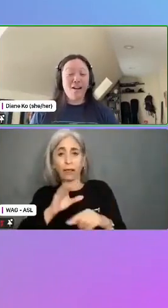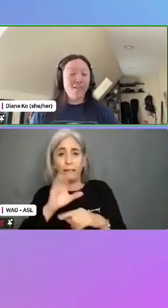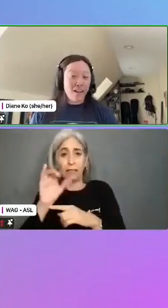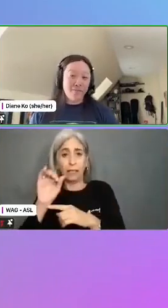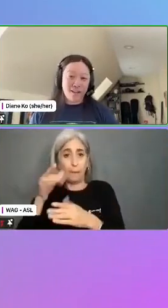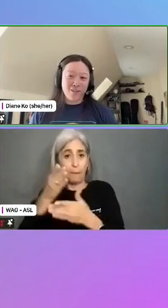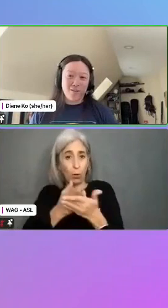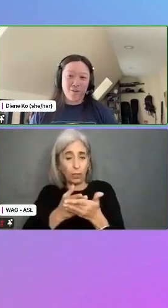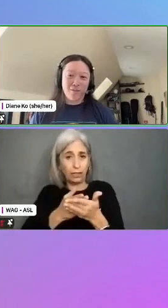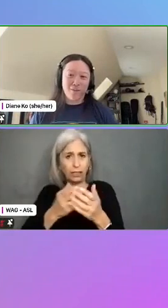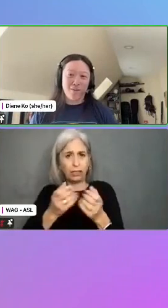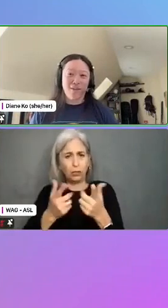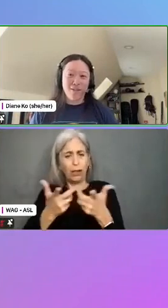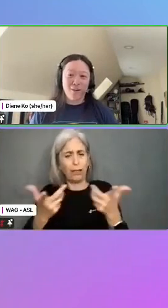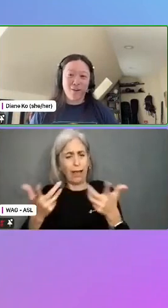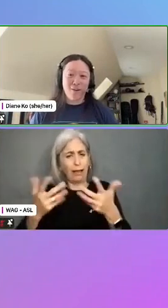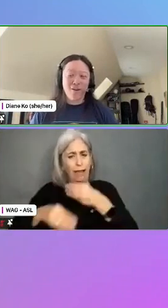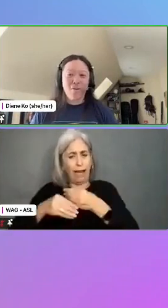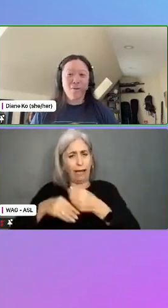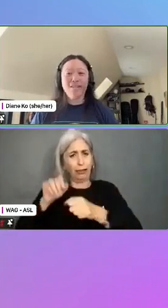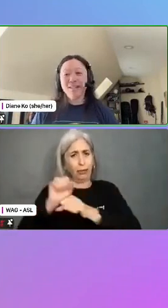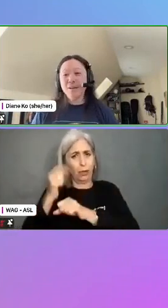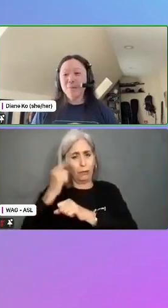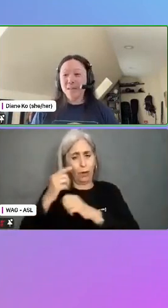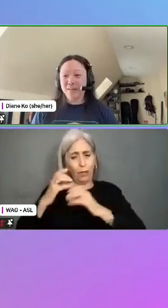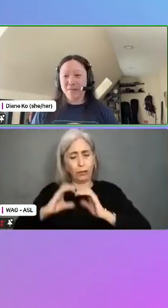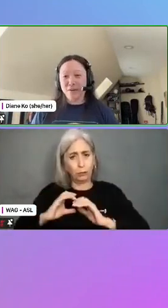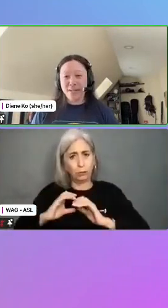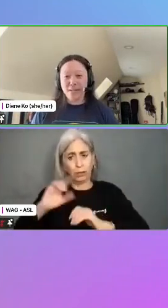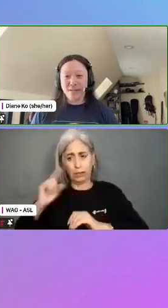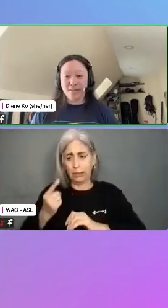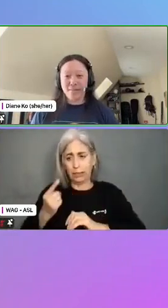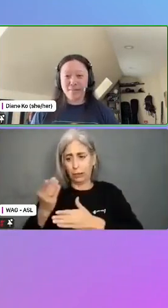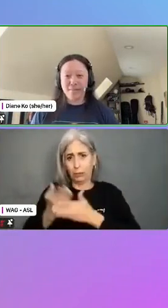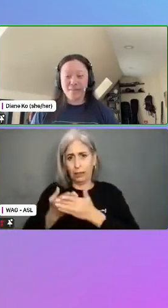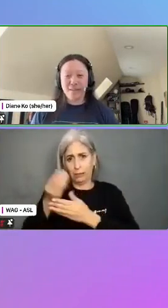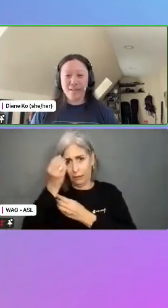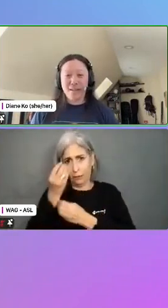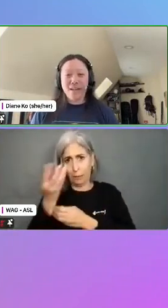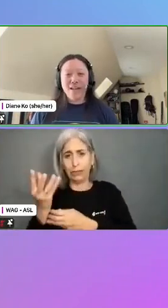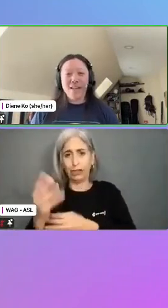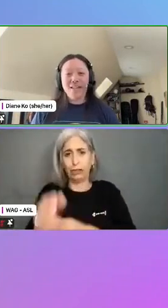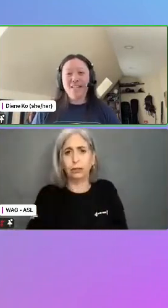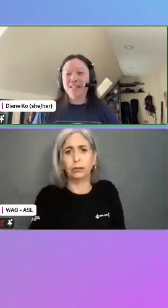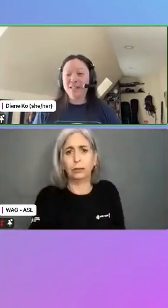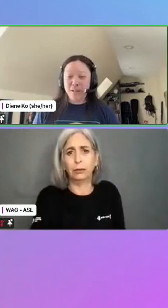provides a way to enforce how a consumer is using their component and enforce a specific accessibility